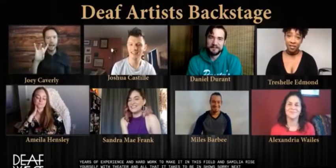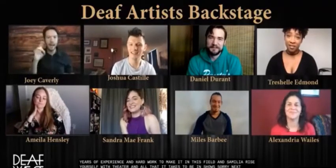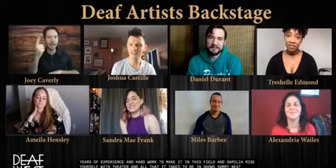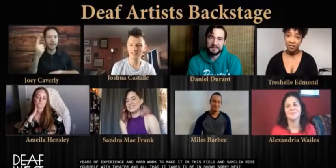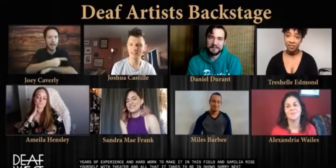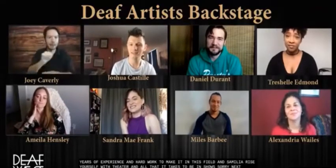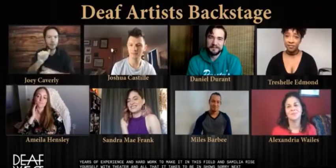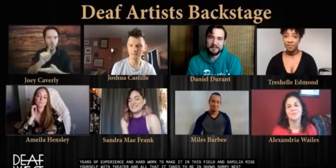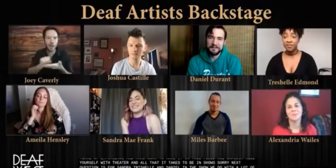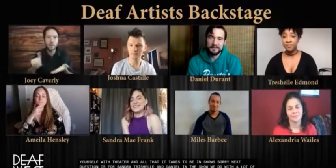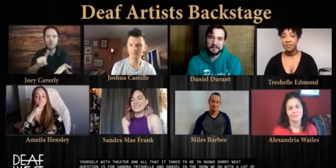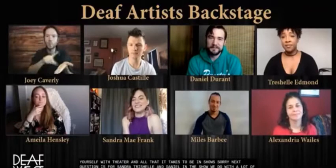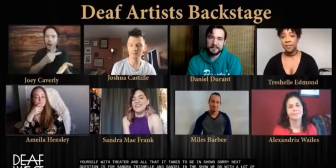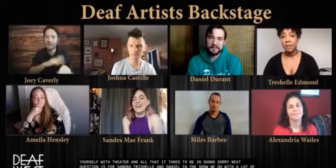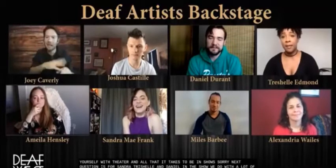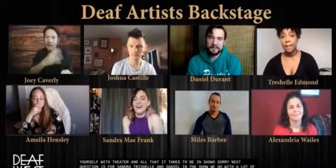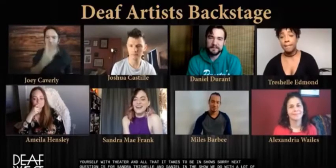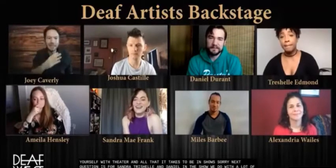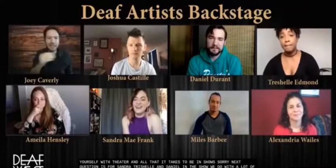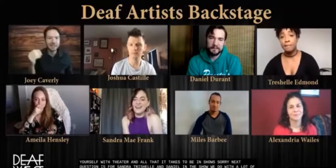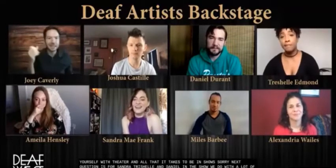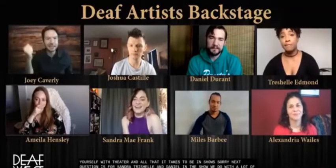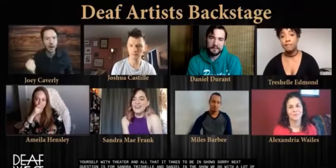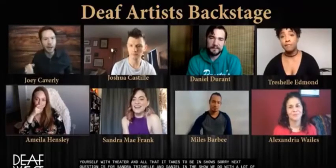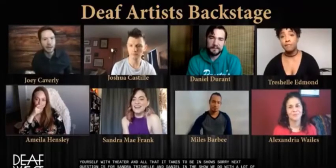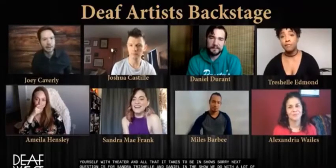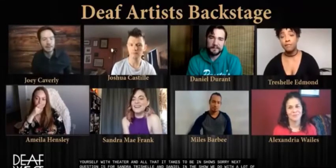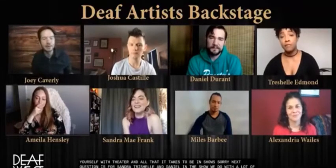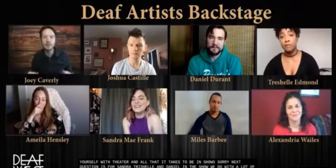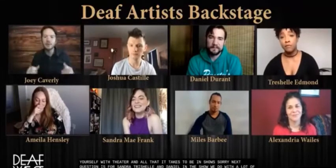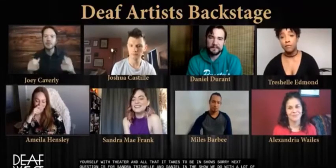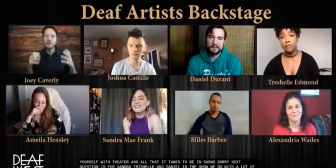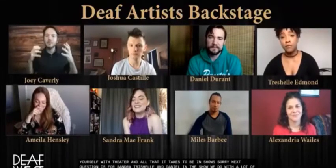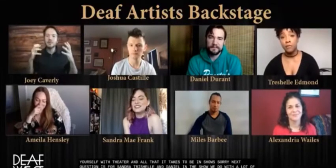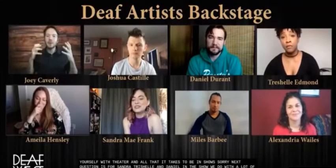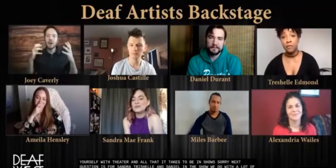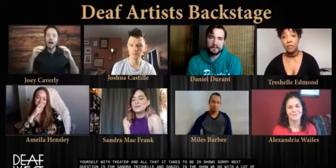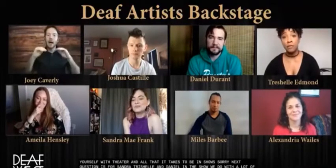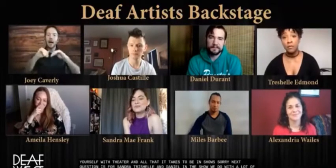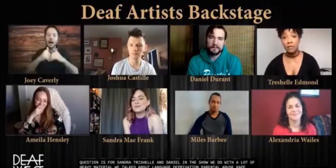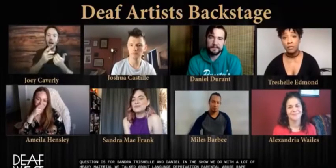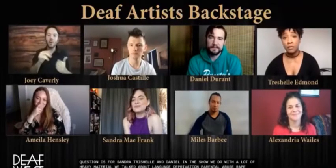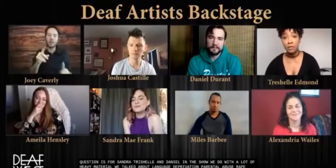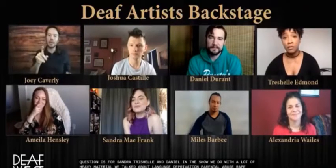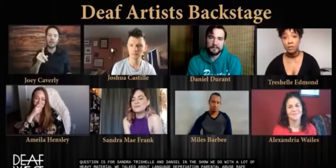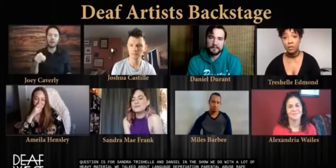Joey: But this performance, eight days a week, basically. Because you had multiple shows on Wednesdays and Saturdays.